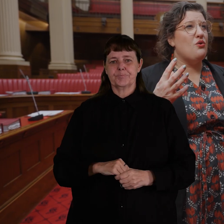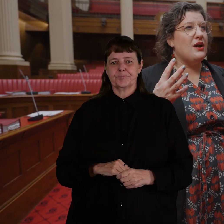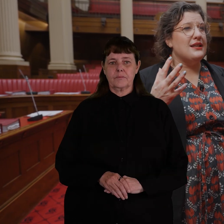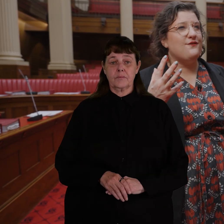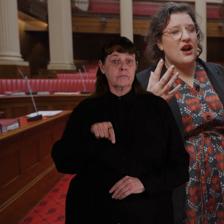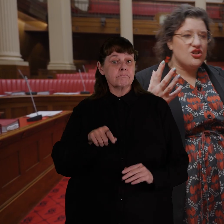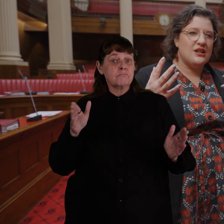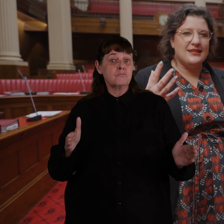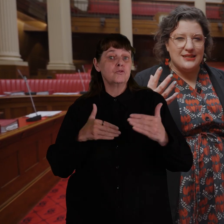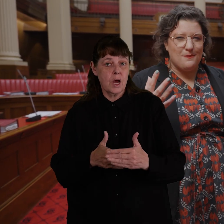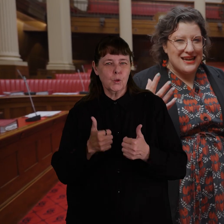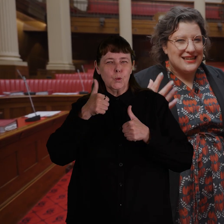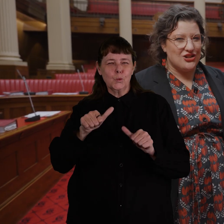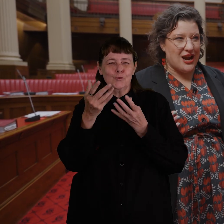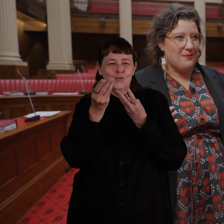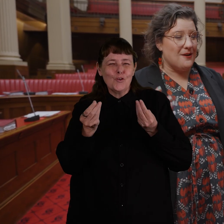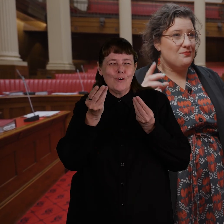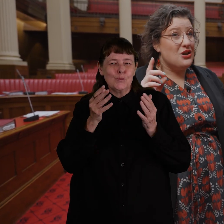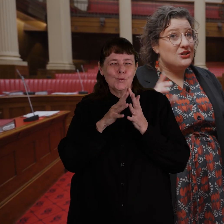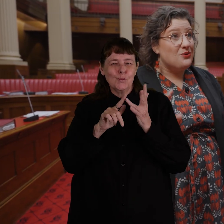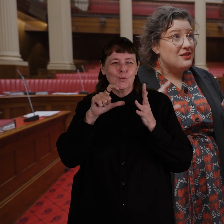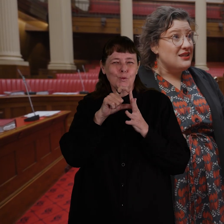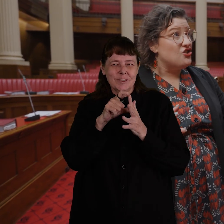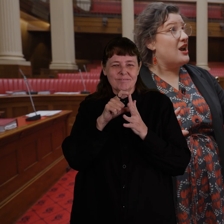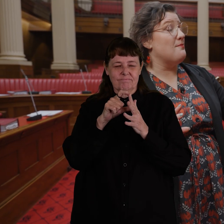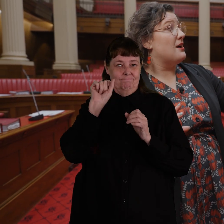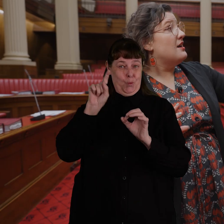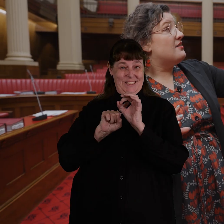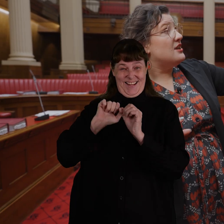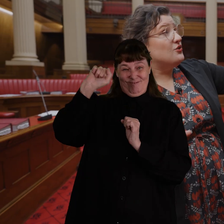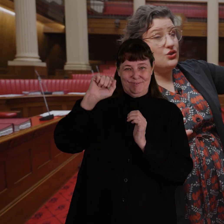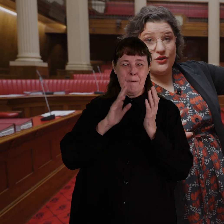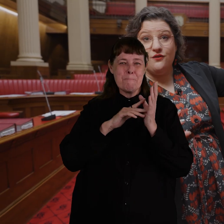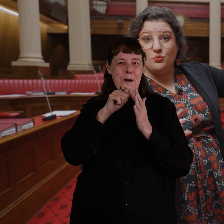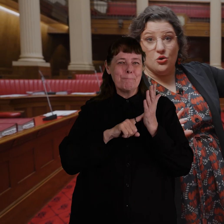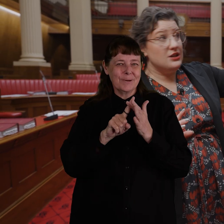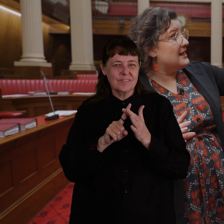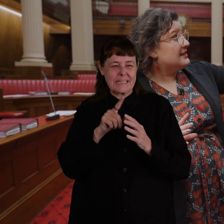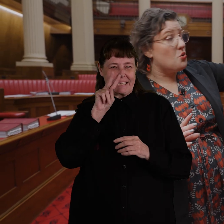for its function as a debating chamber. In this chamber, they used soft wood. It's